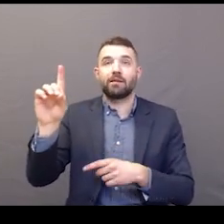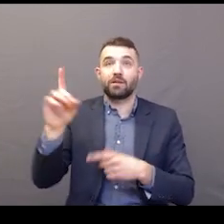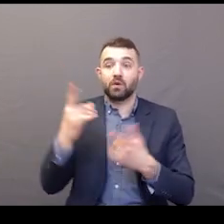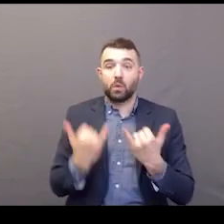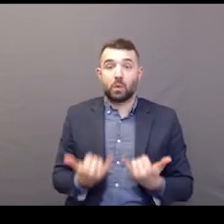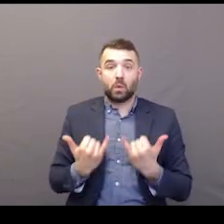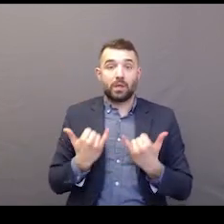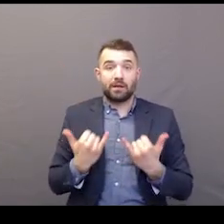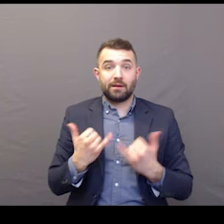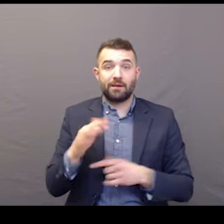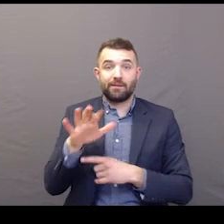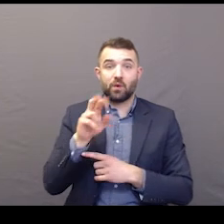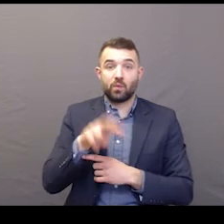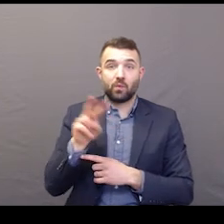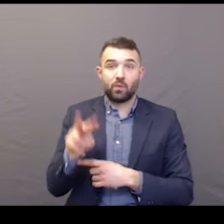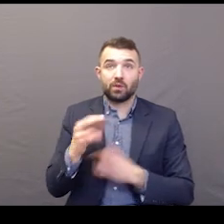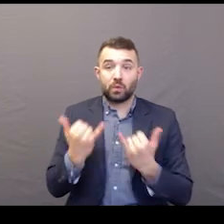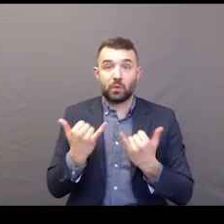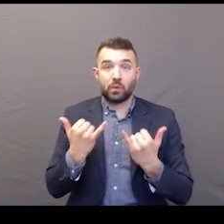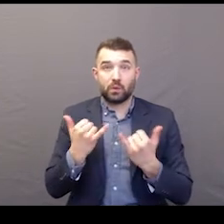this connection would provide the fastest way for Woodinville commuters to travel